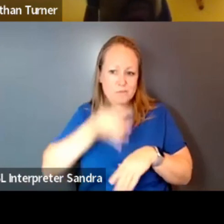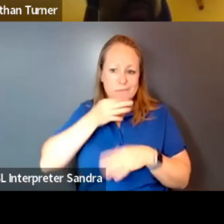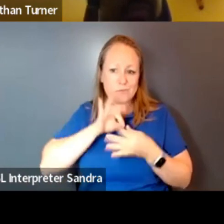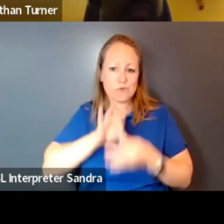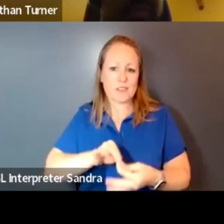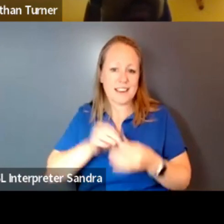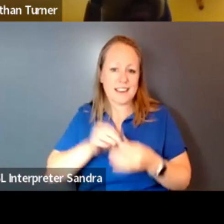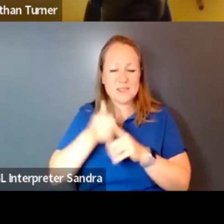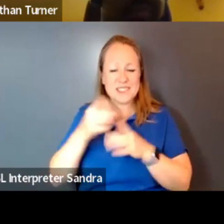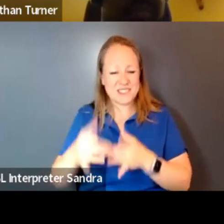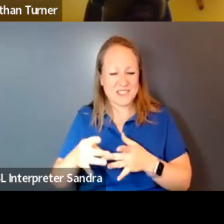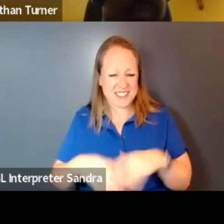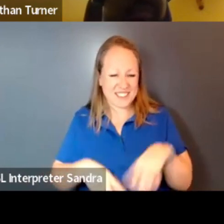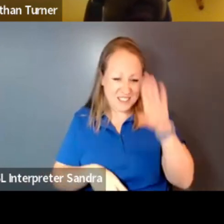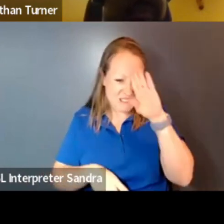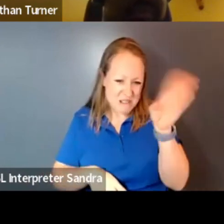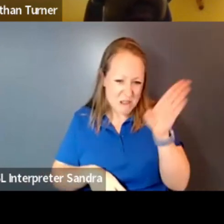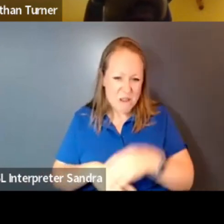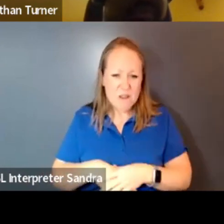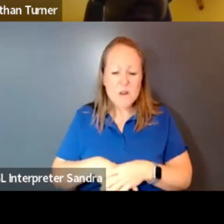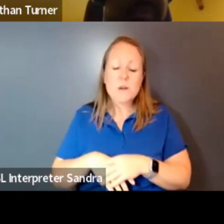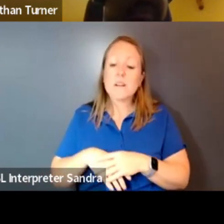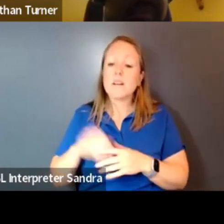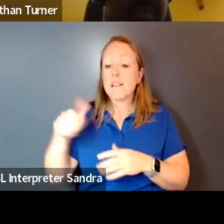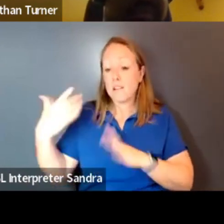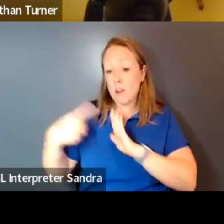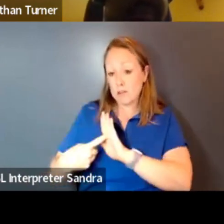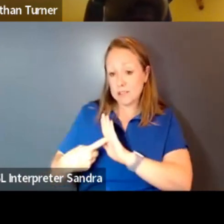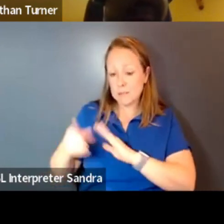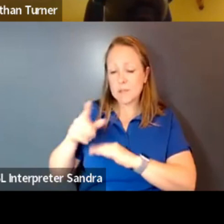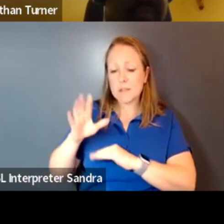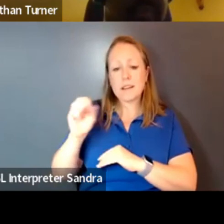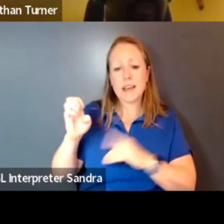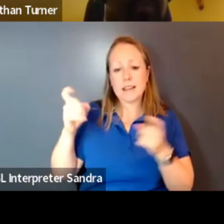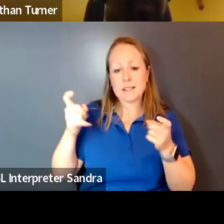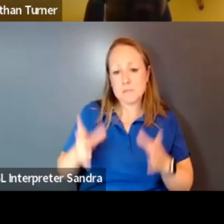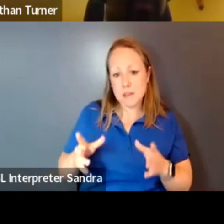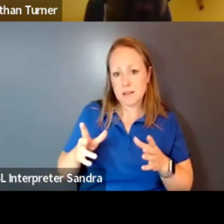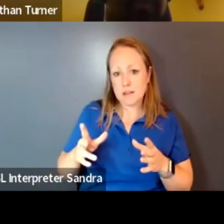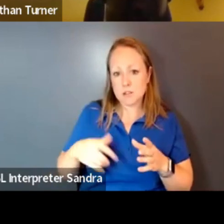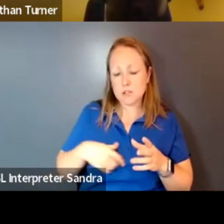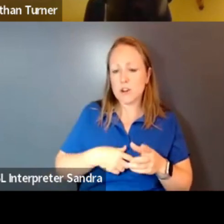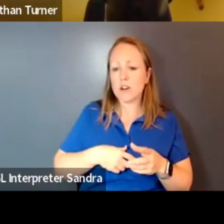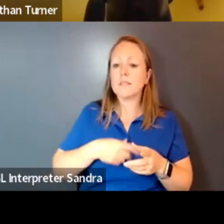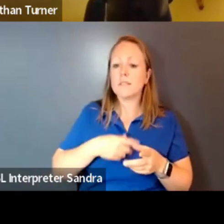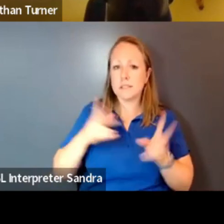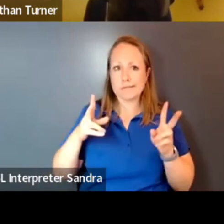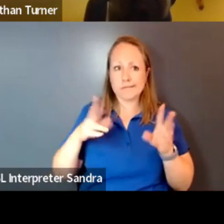Suzanne. And another example she gave is a case manager keeps the trains running, whereas the support program makes sure the